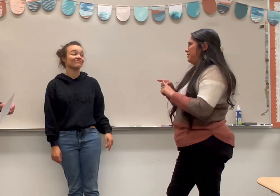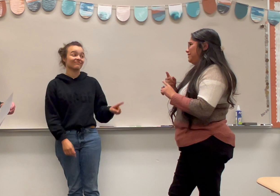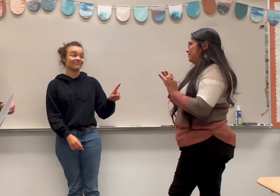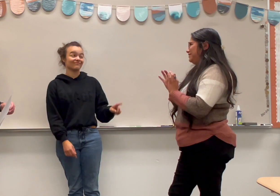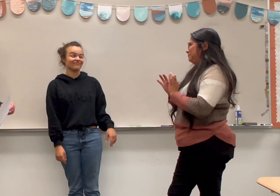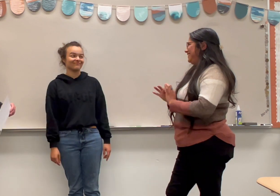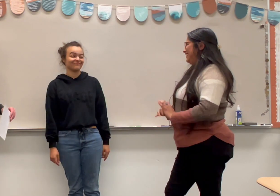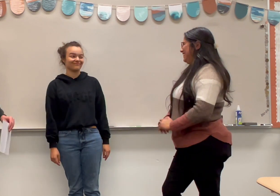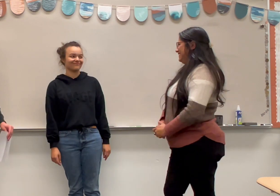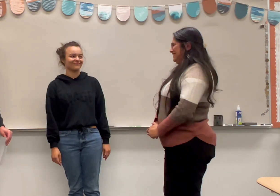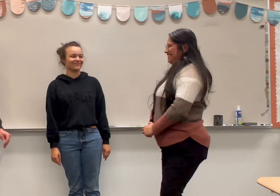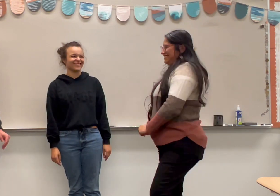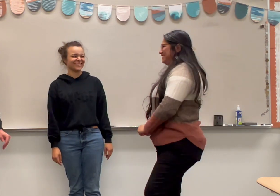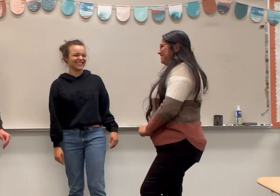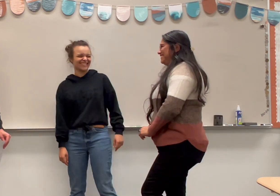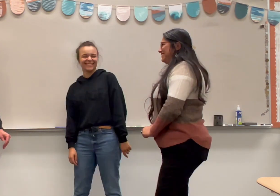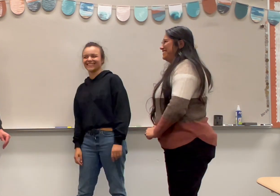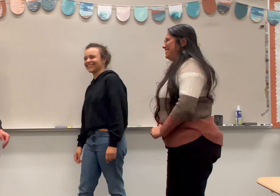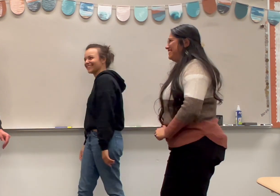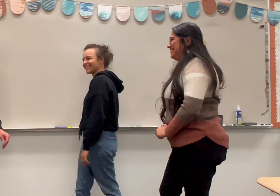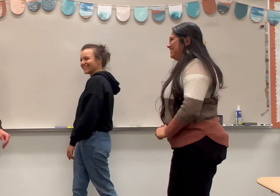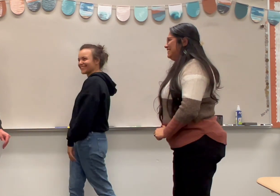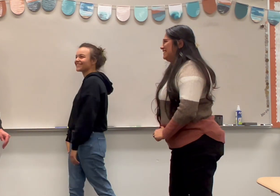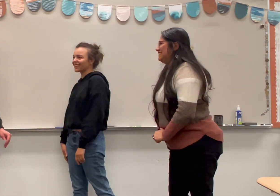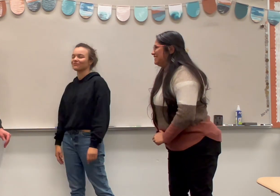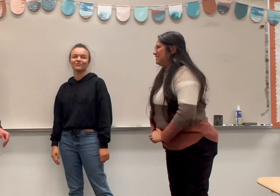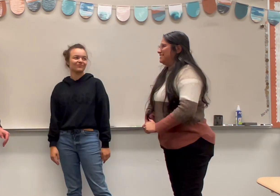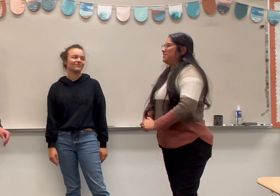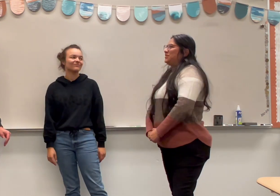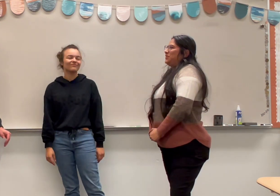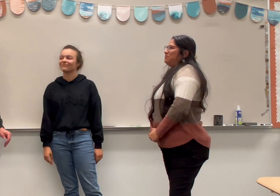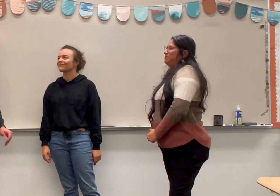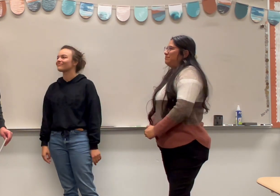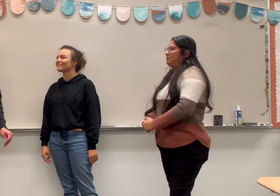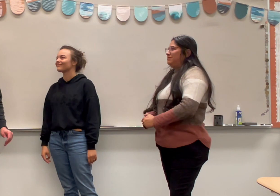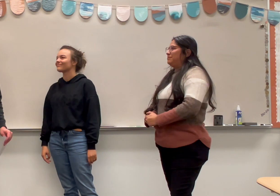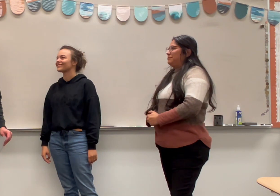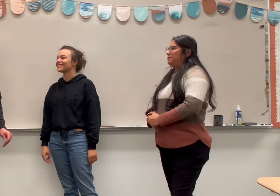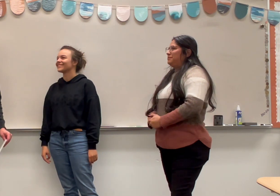a lot of issues and sometimes it can cause issues with the interpreters was that directed at you